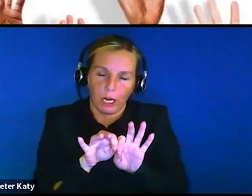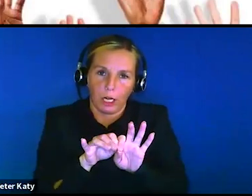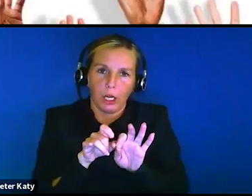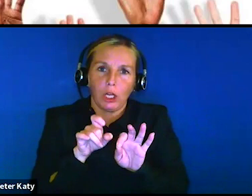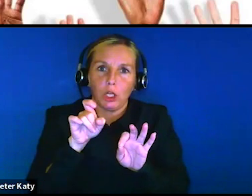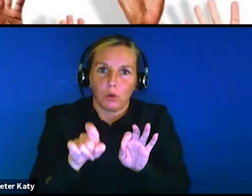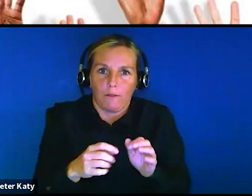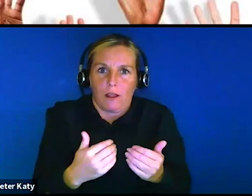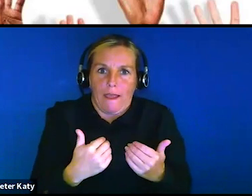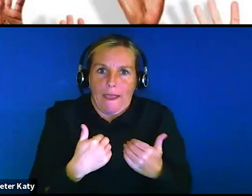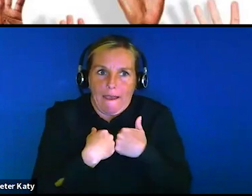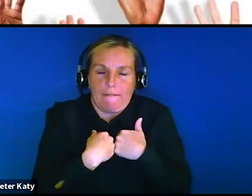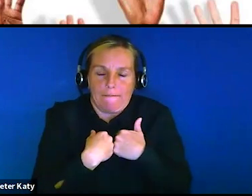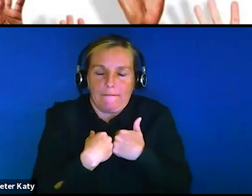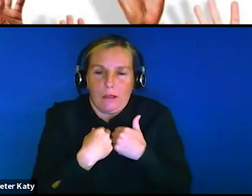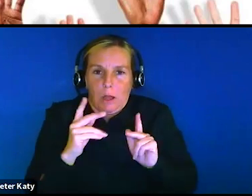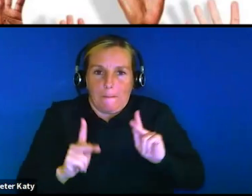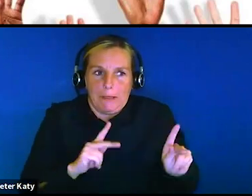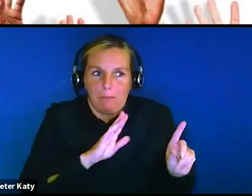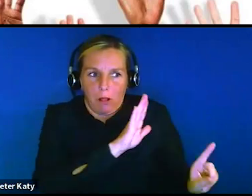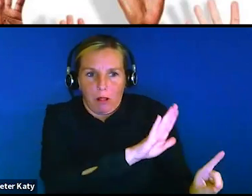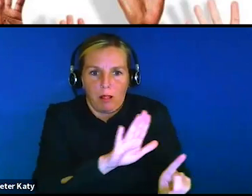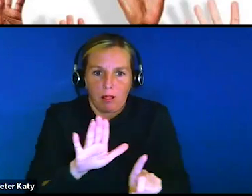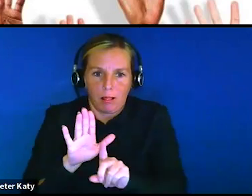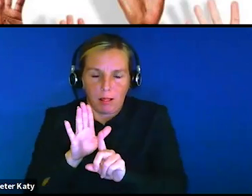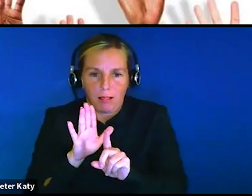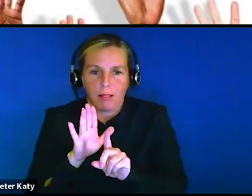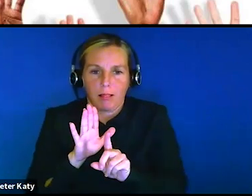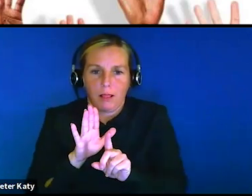the people who are who who can heavily influence--